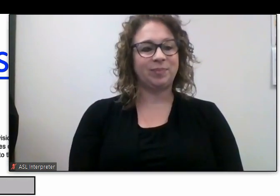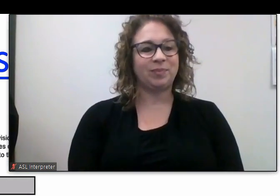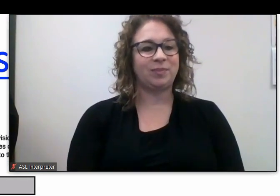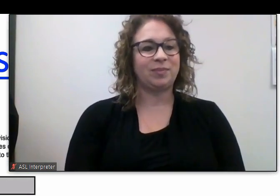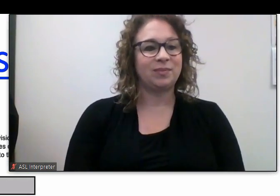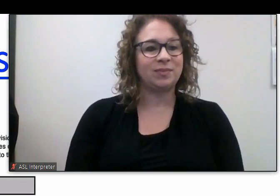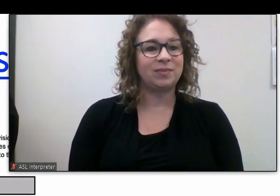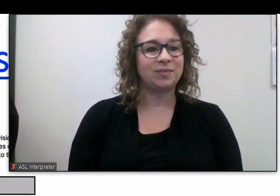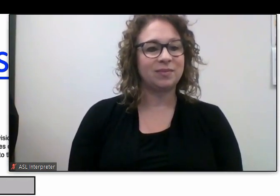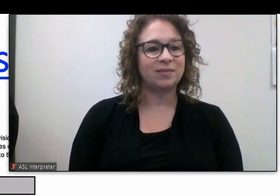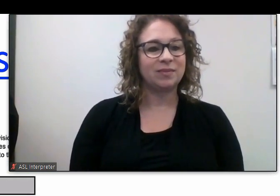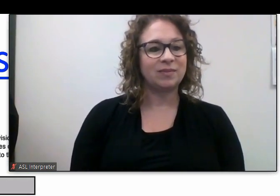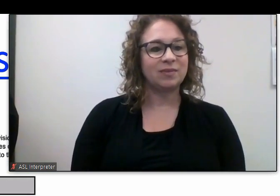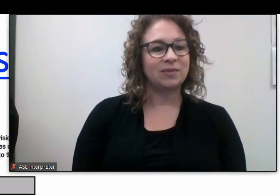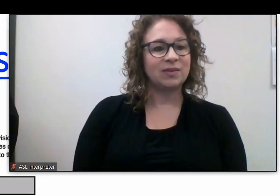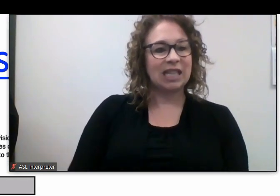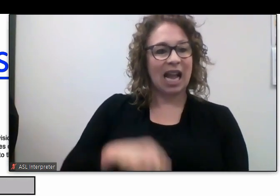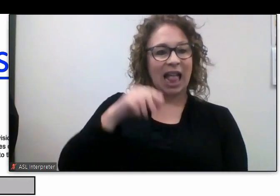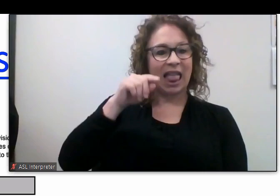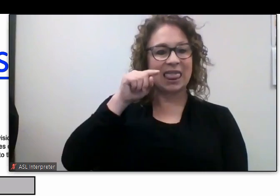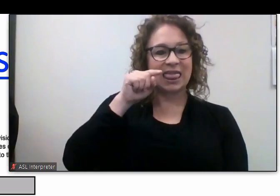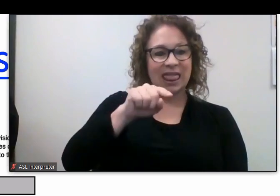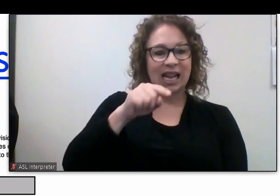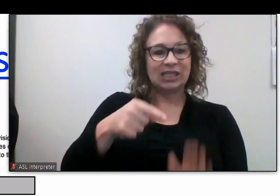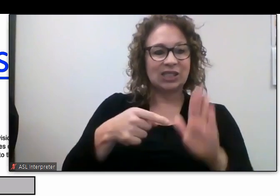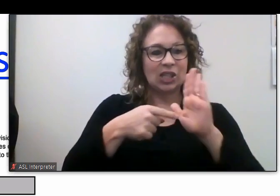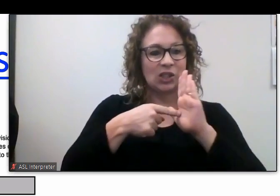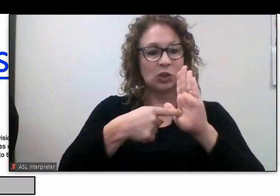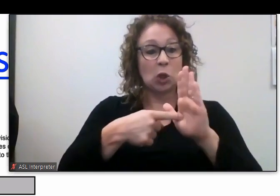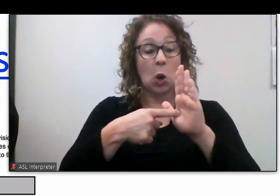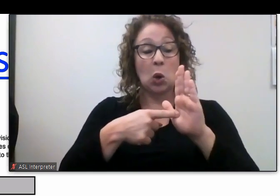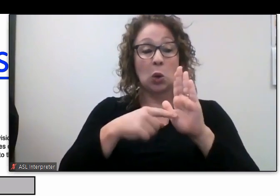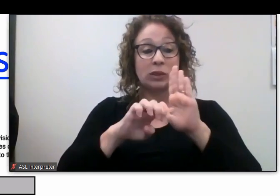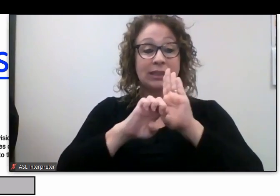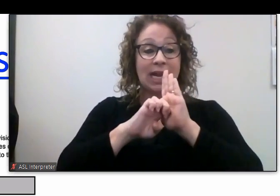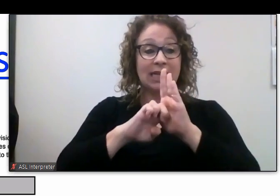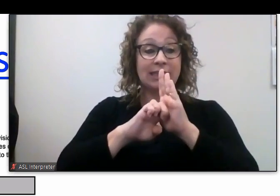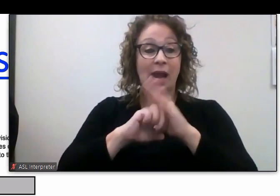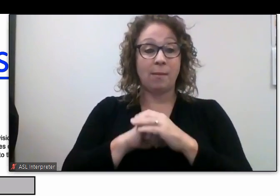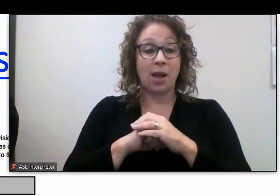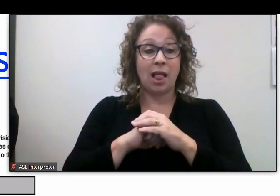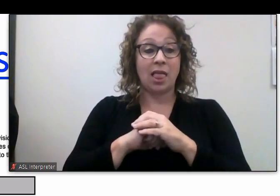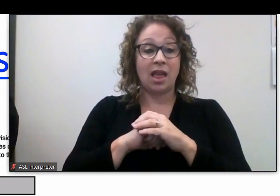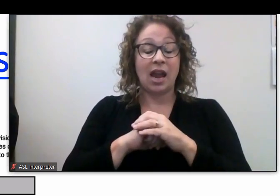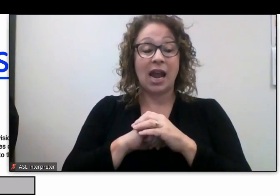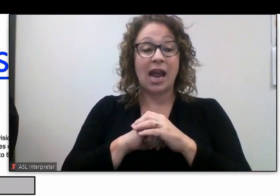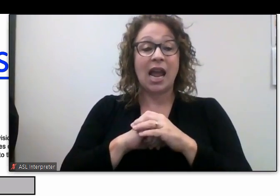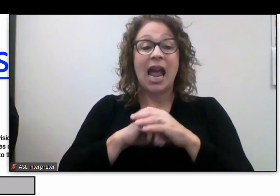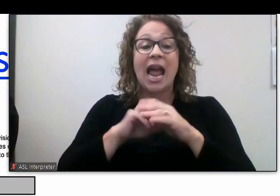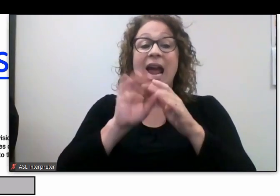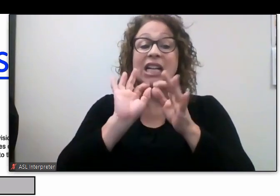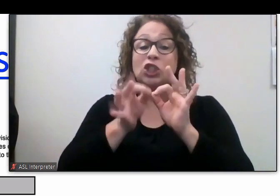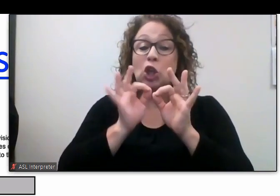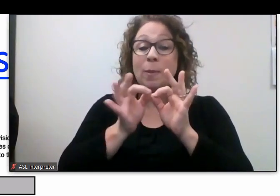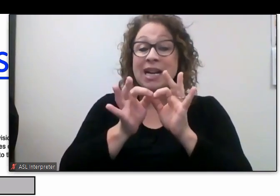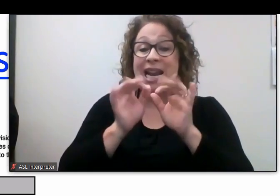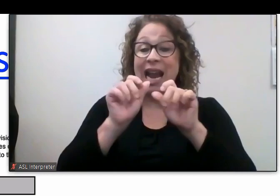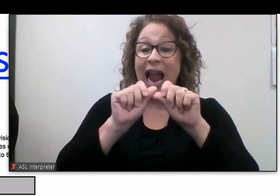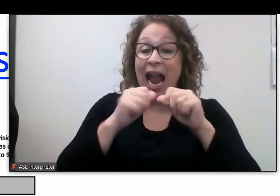This slide shows an example of the interpreting services agencies in NC